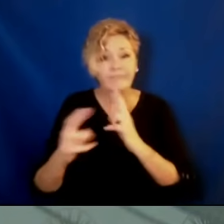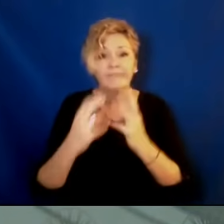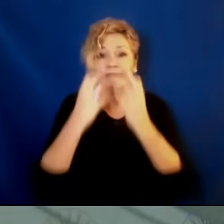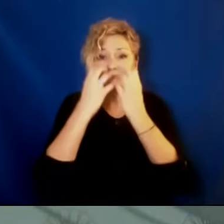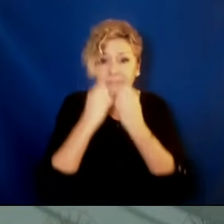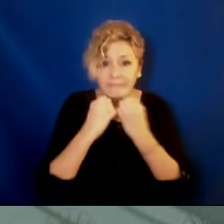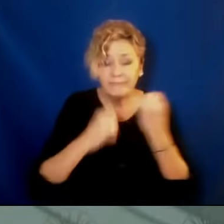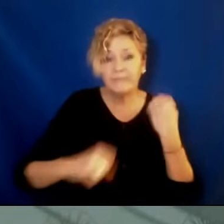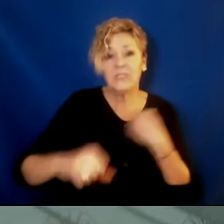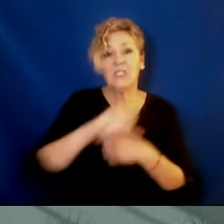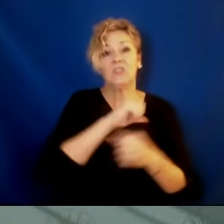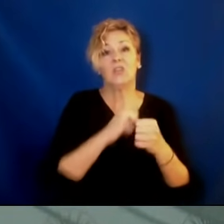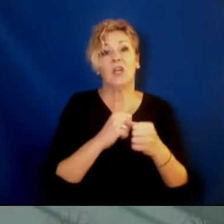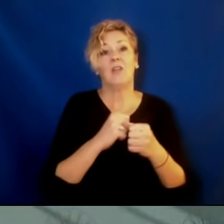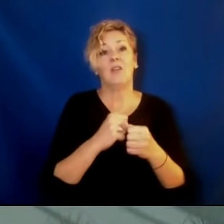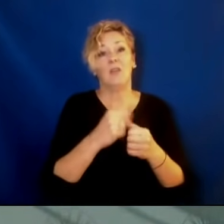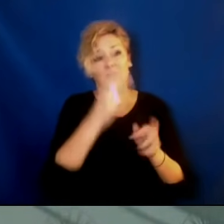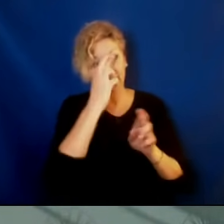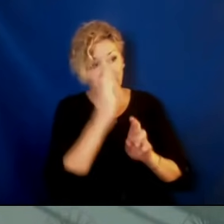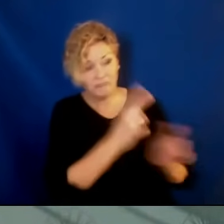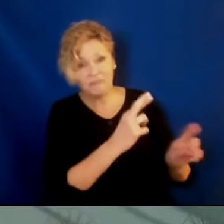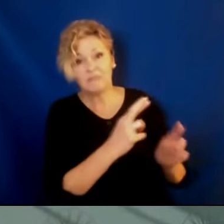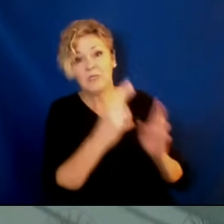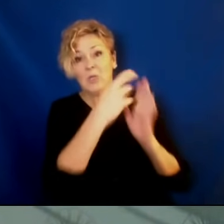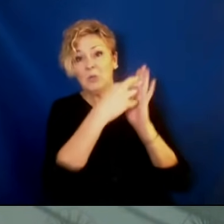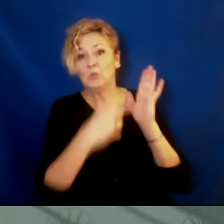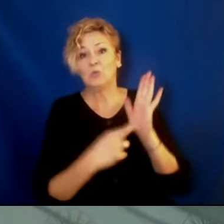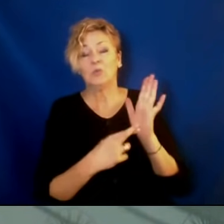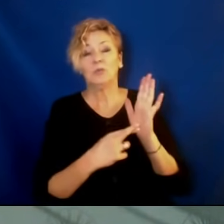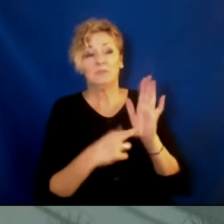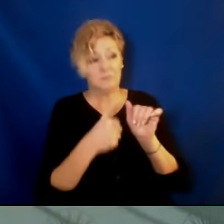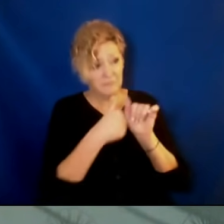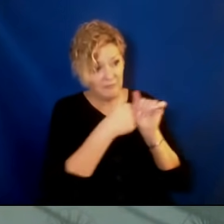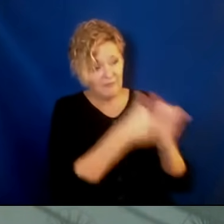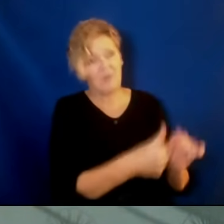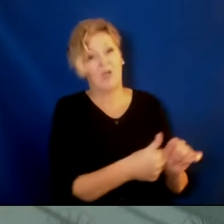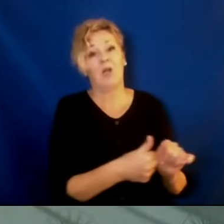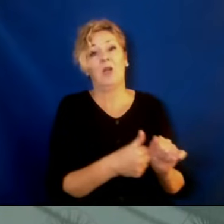There is a role for enforcement but we also need people, all of us